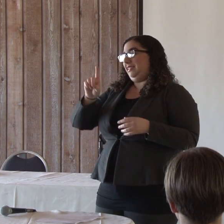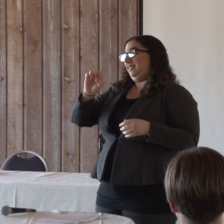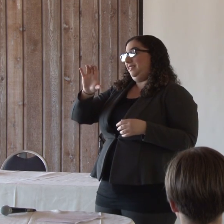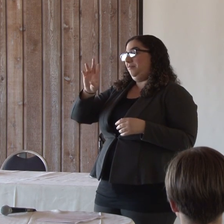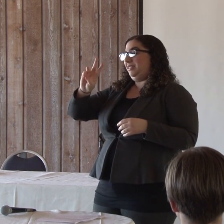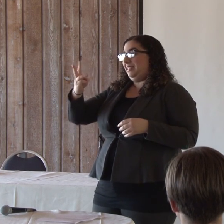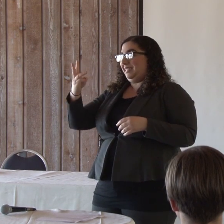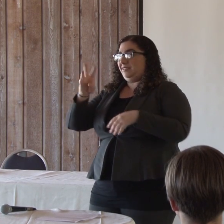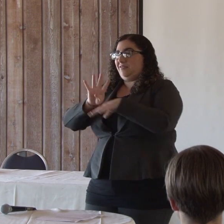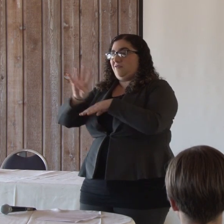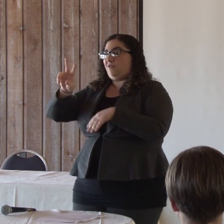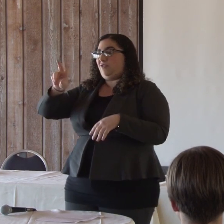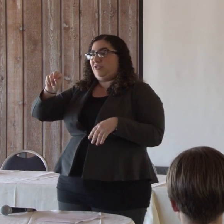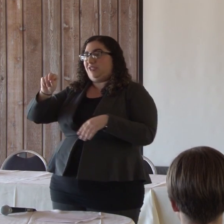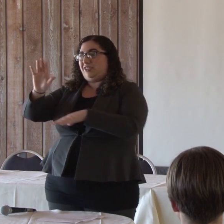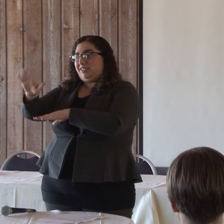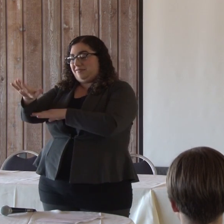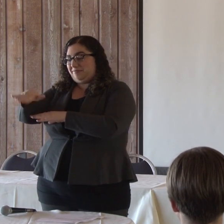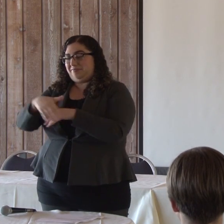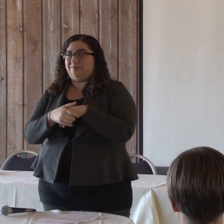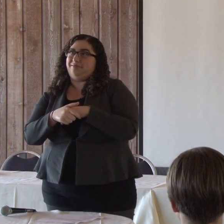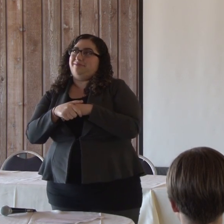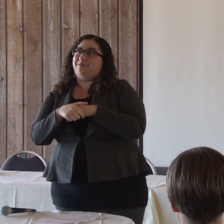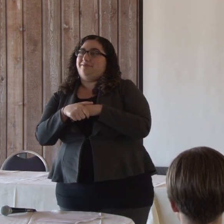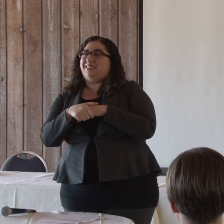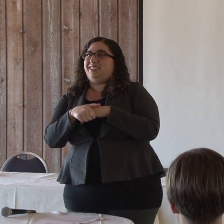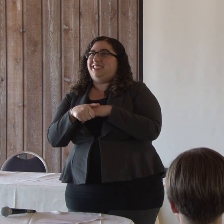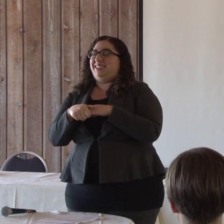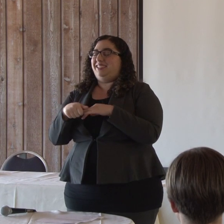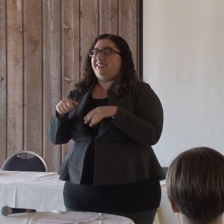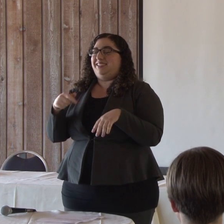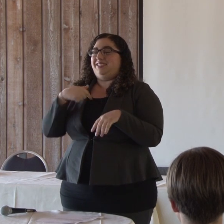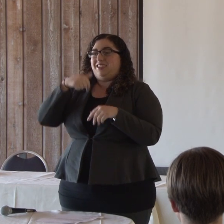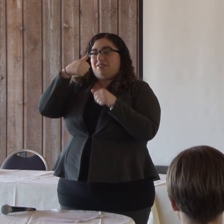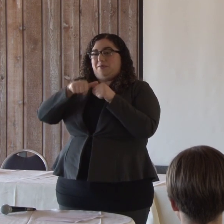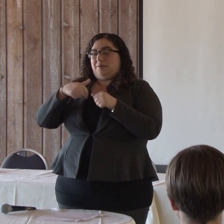There's another story I would like to tell you. What happened in 2010 when I fell and broke my back. It was actually December